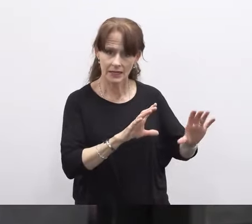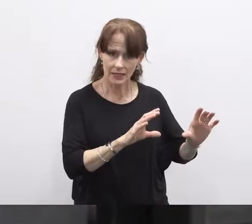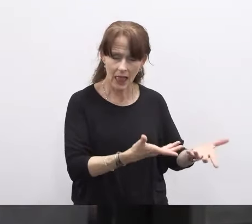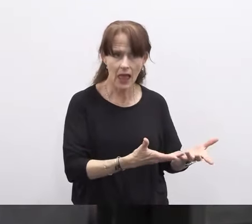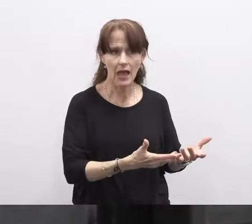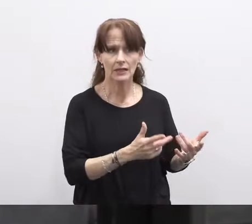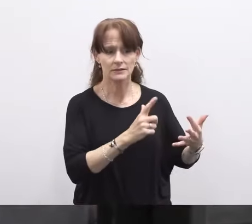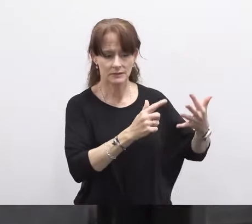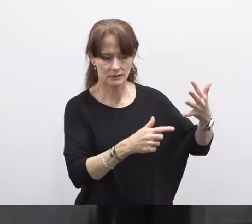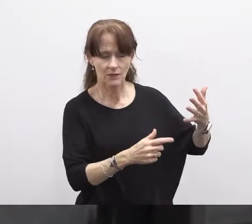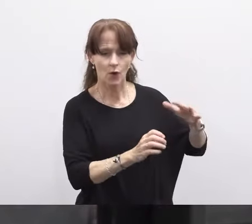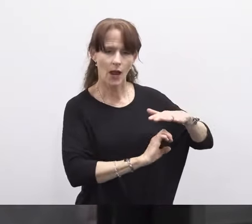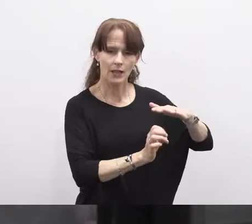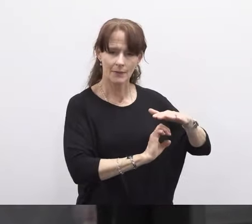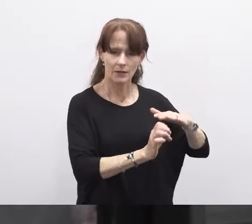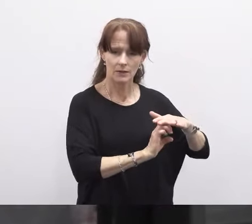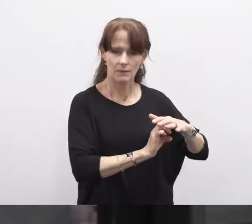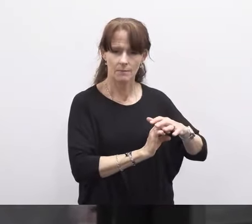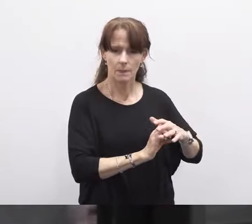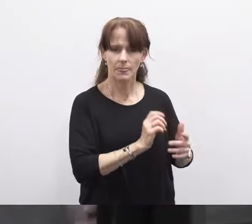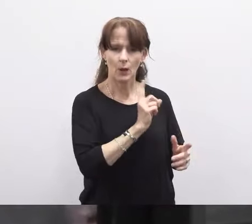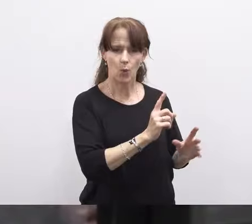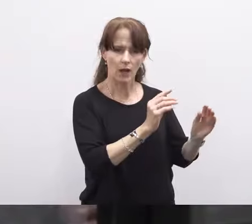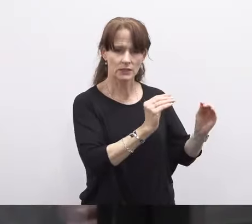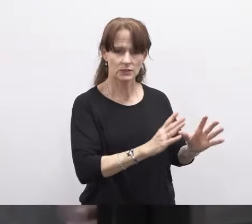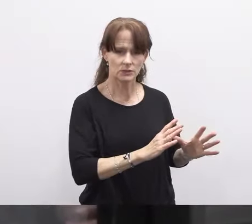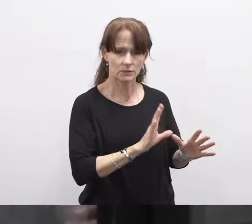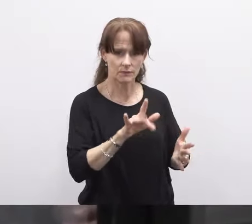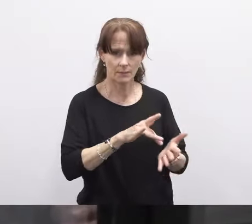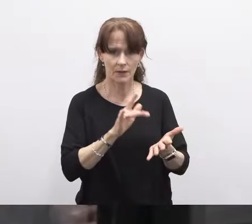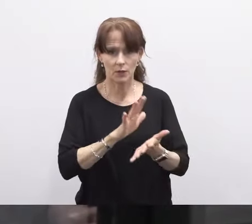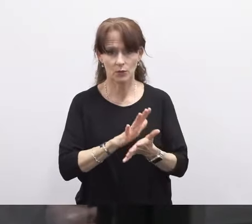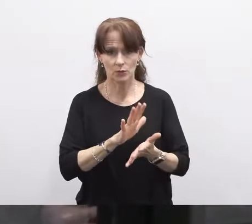So for our elementary schools, that's one teacher. But when we got to the middle schools and the high schools,